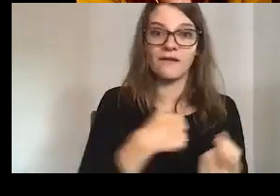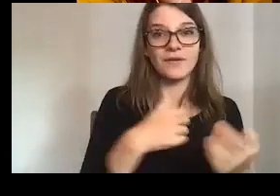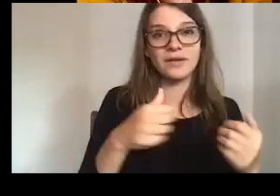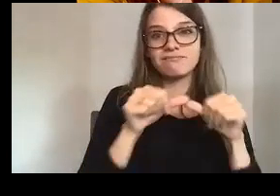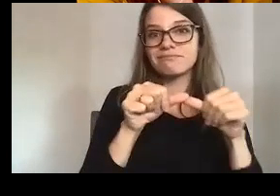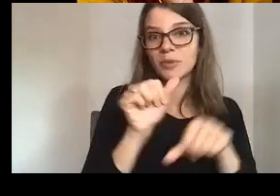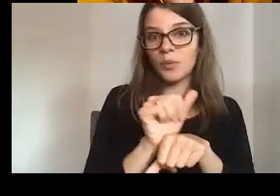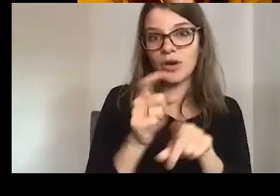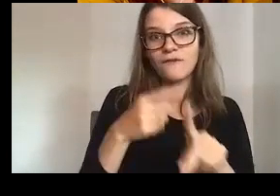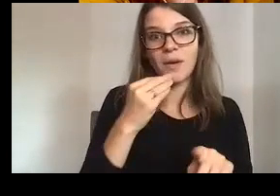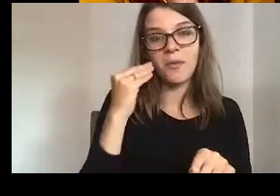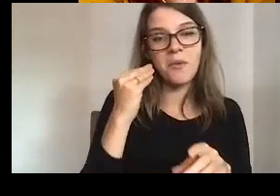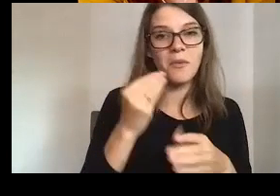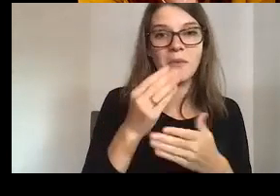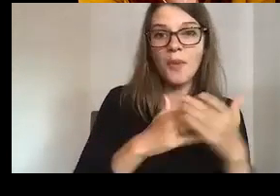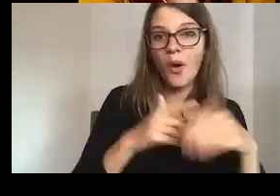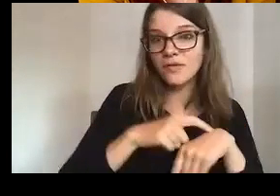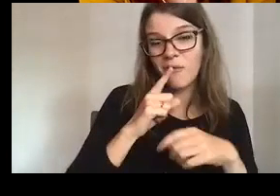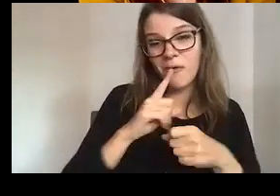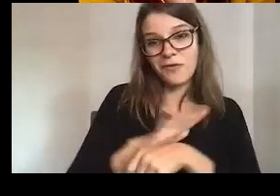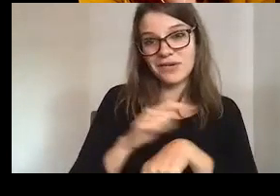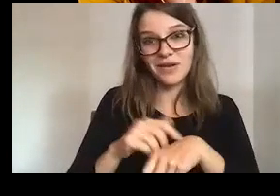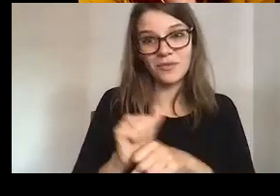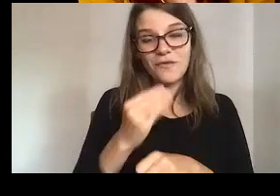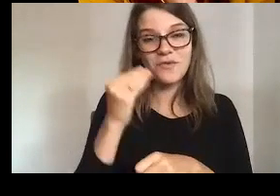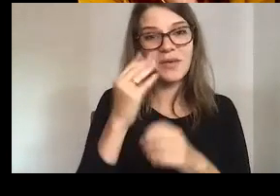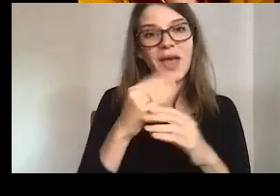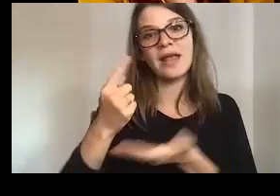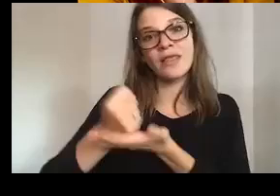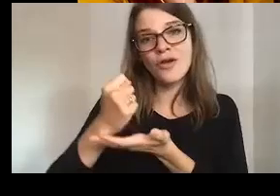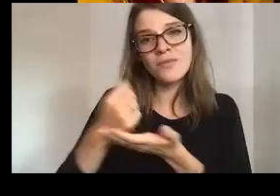part or all the time and therapy and healthcare are no different so a lot